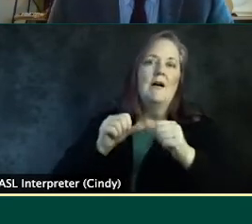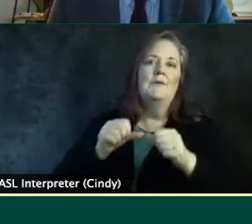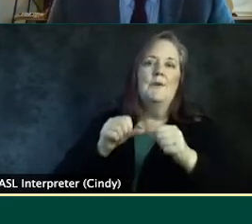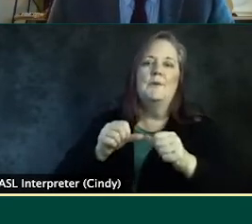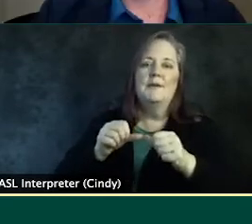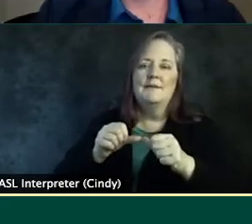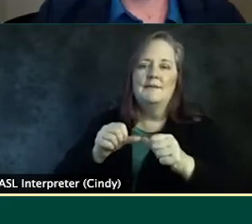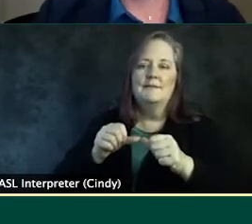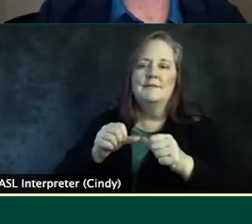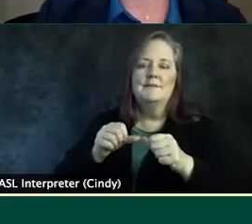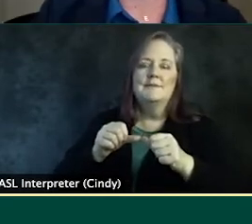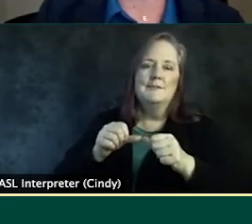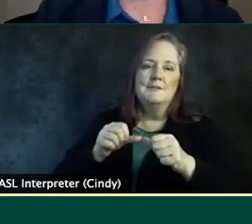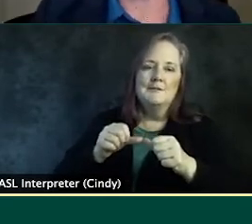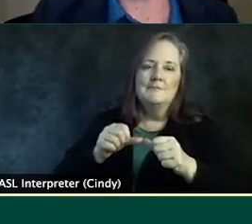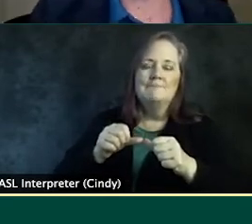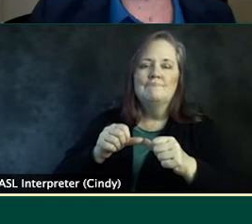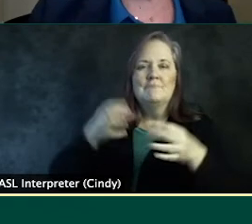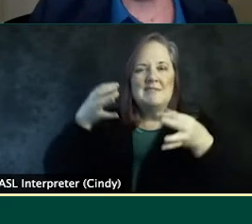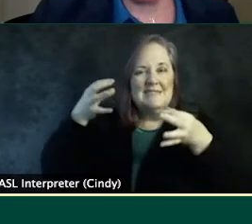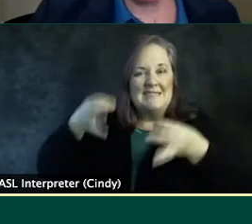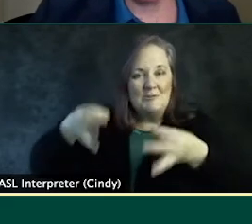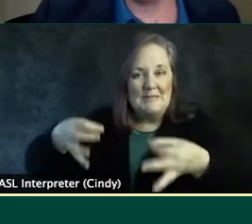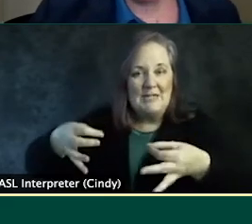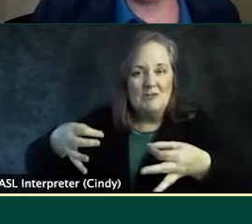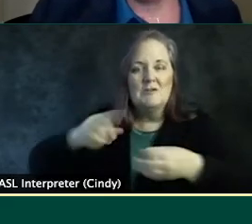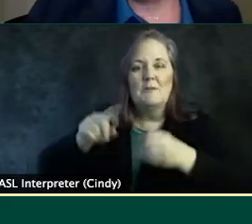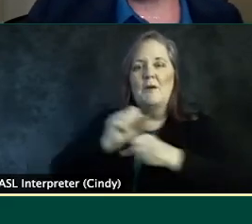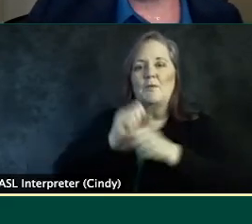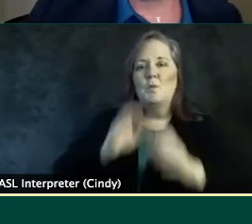Okay, well, thank you. That was a lot of questions. We appreciate it. You're welcome.